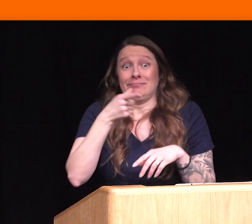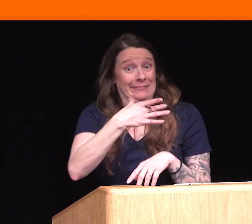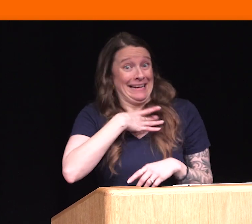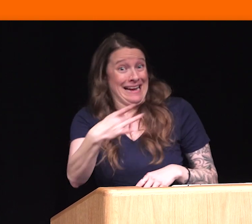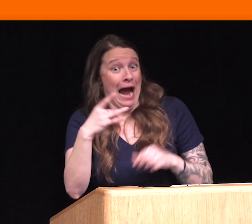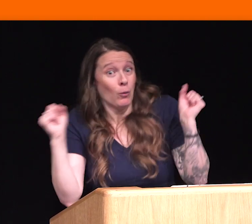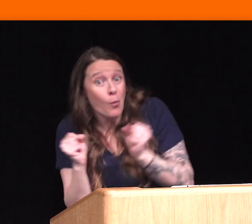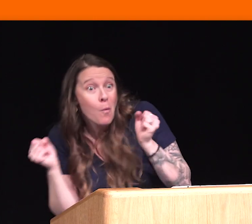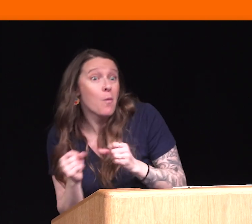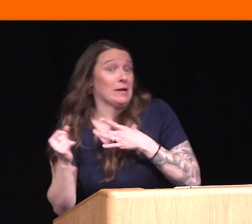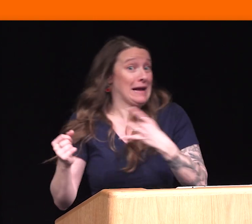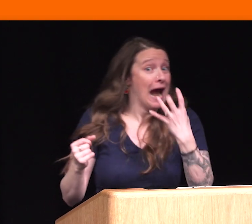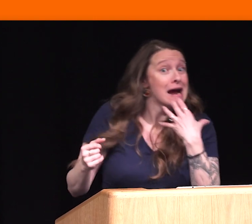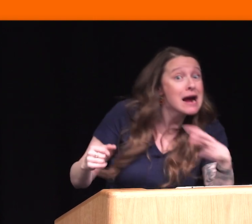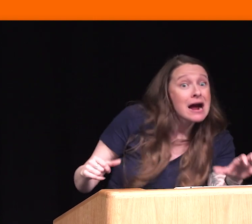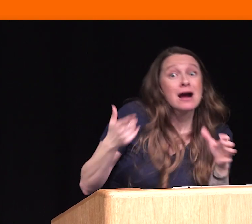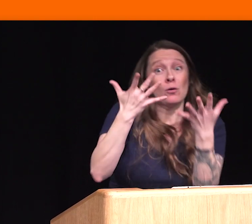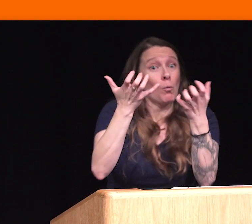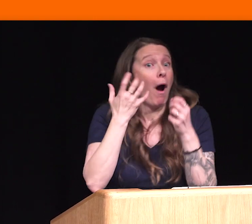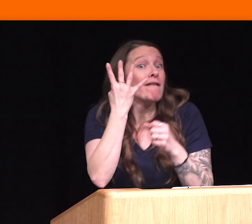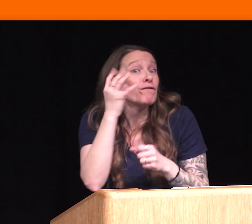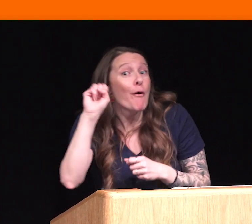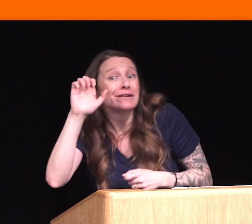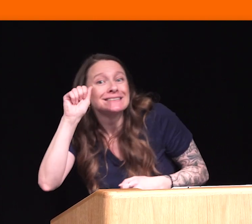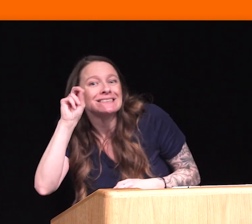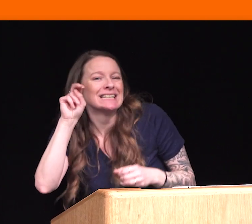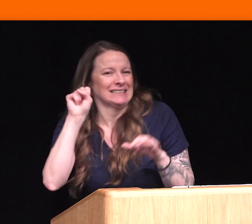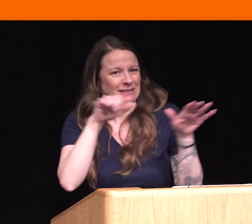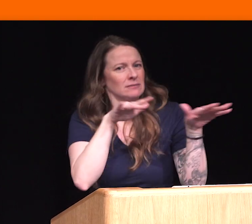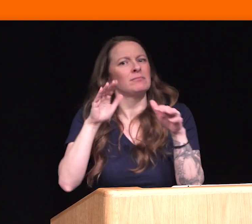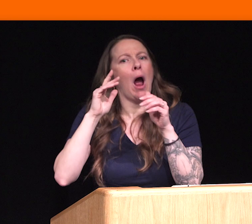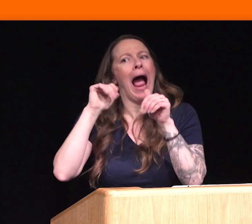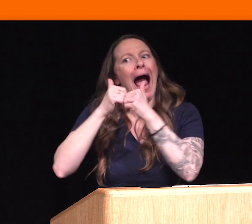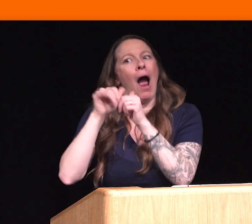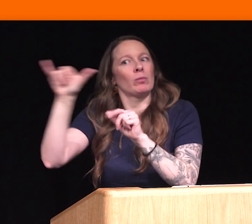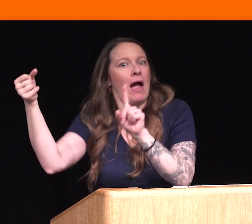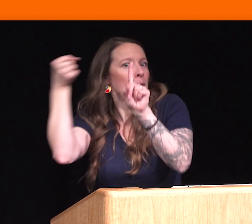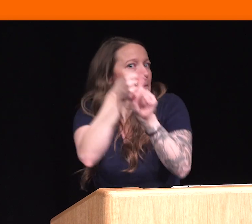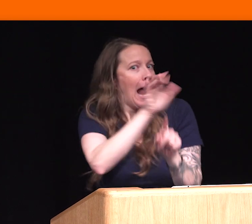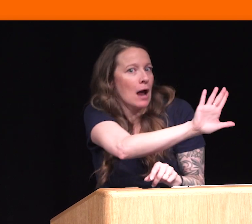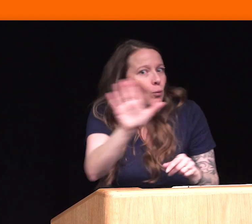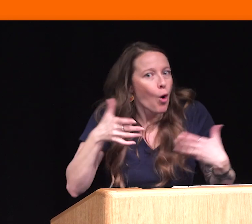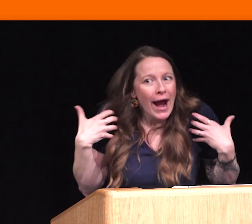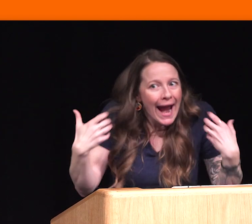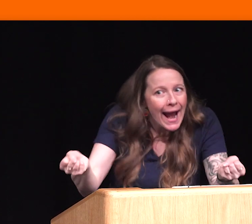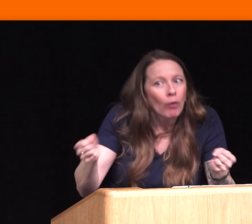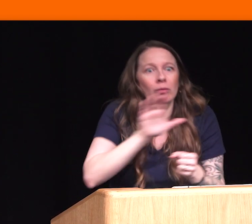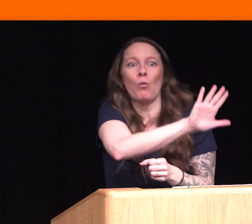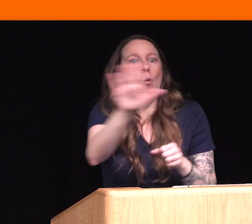Think about the weather there. Do you like cold weather? Do you want it--do you want to be hot? Do you want to be in a place that has 4 seasons?